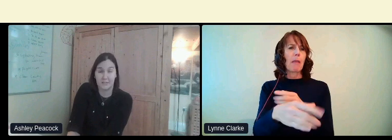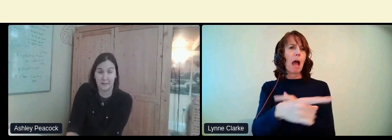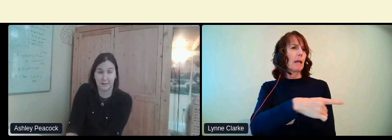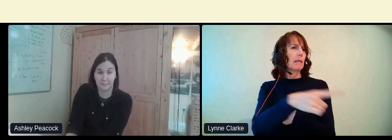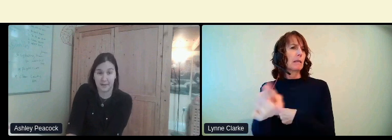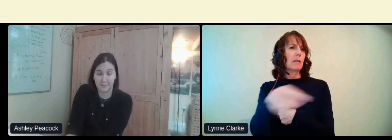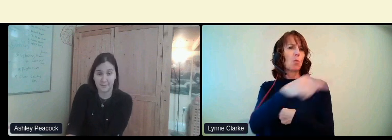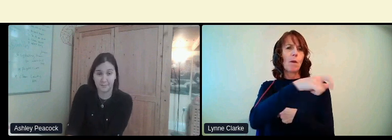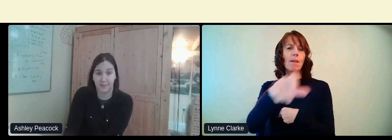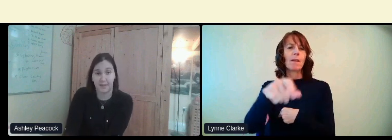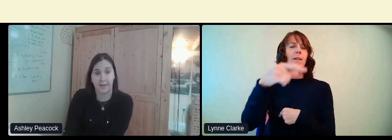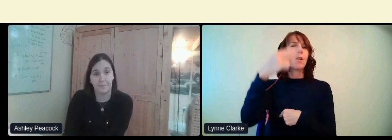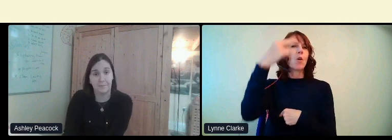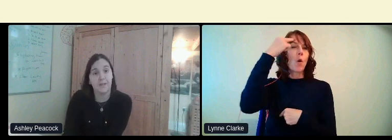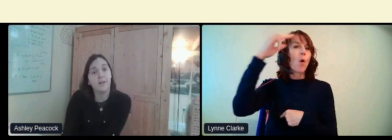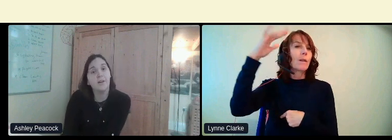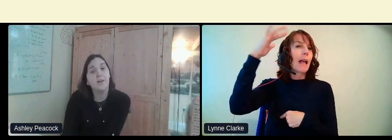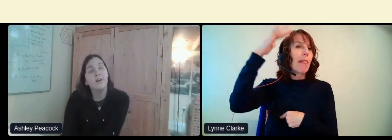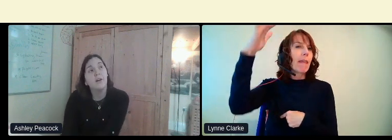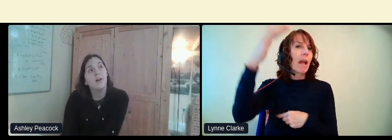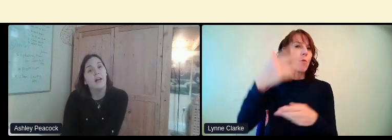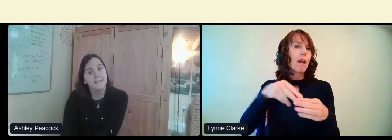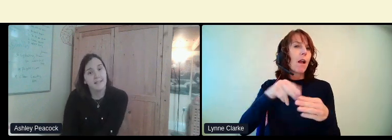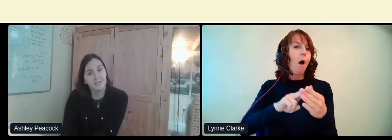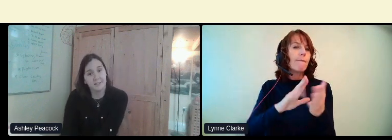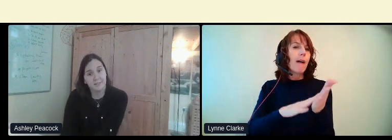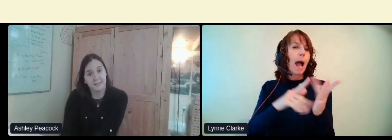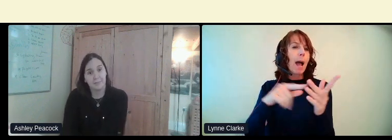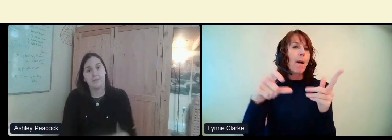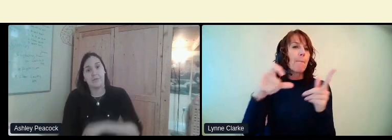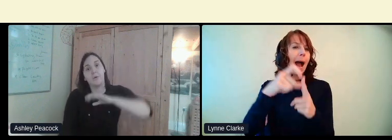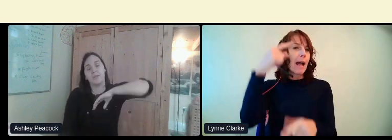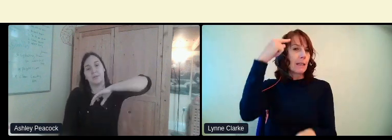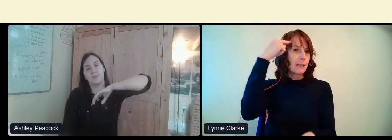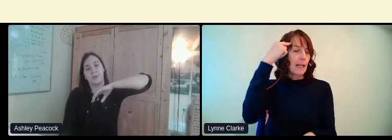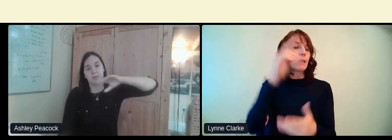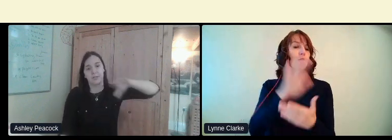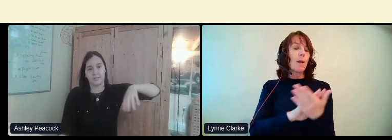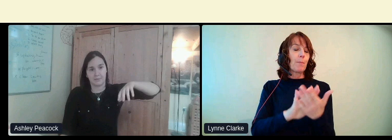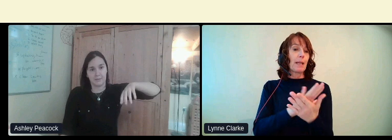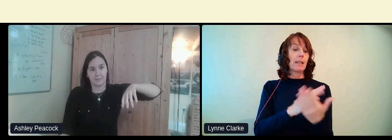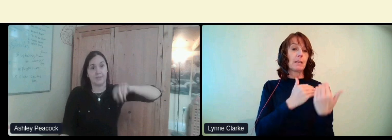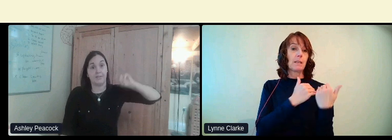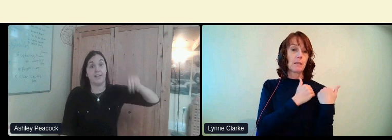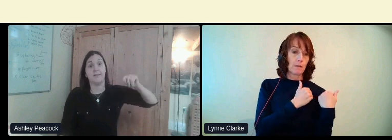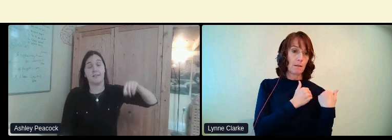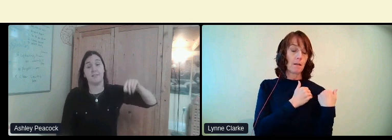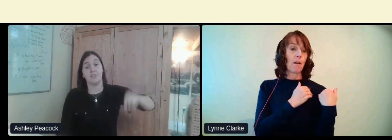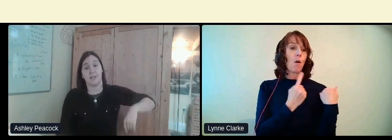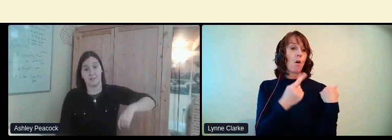as Theory of Mind. Essentially it put the onus on autistic people that they needed to change,